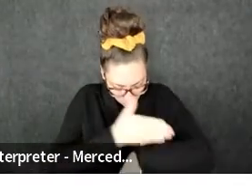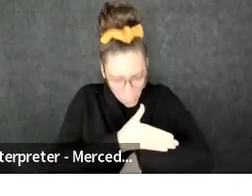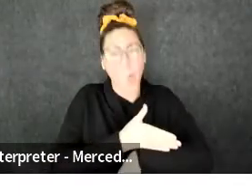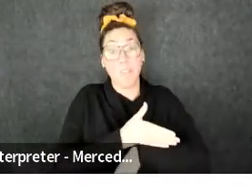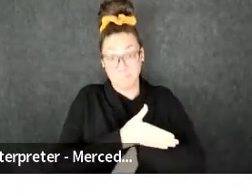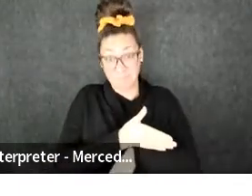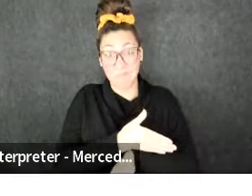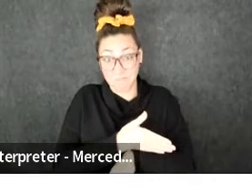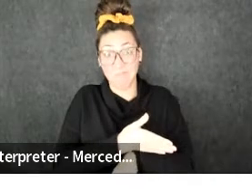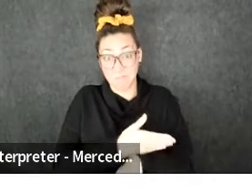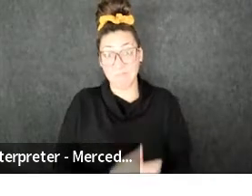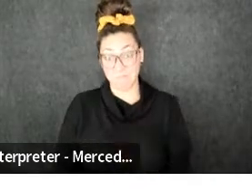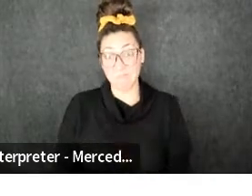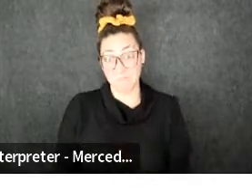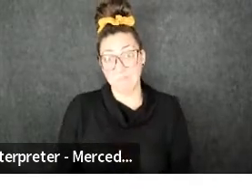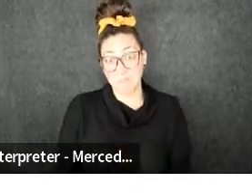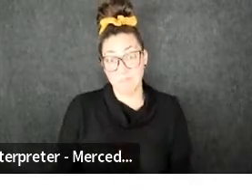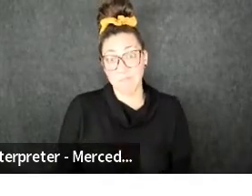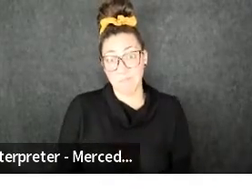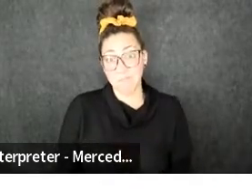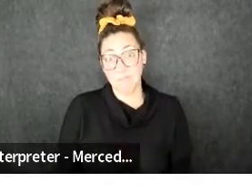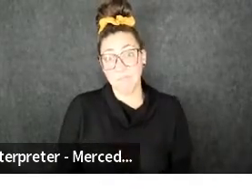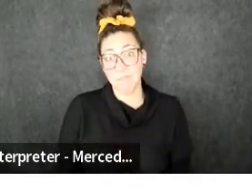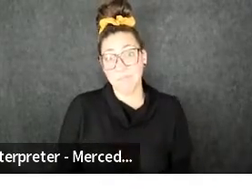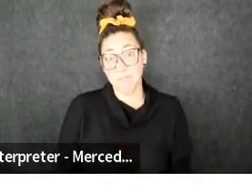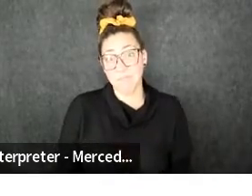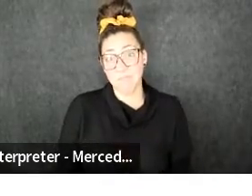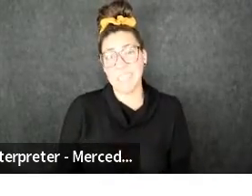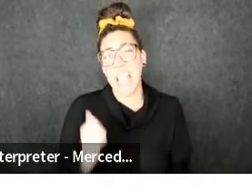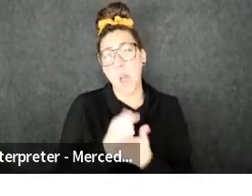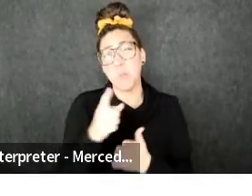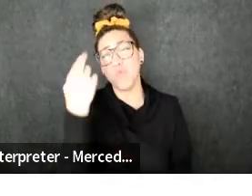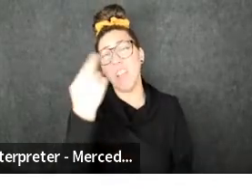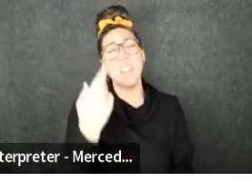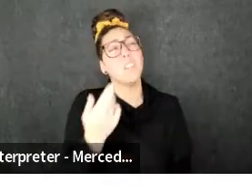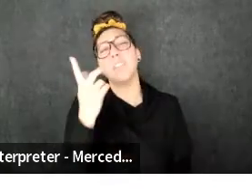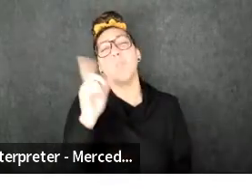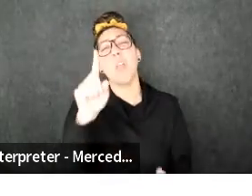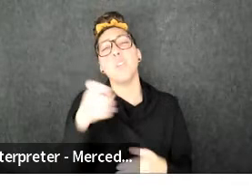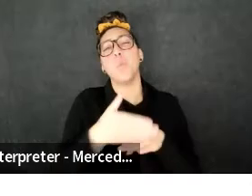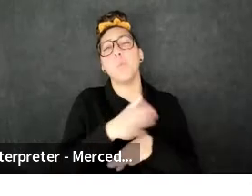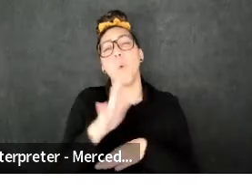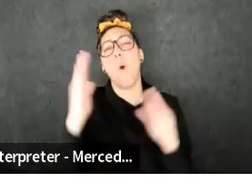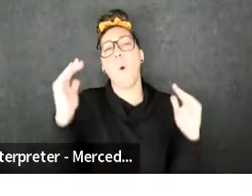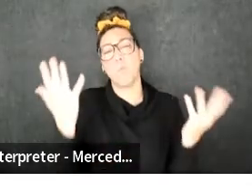you might need to increase your hope and including if it's your overall hope